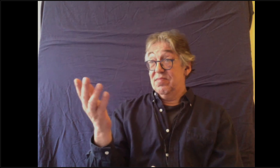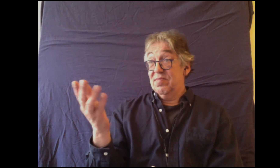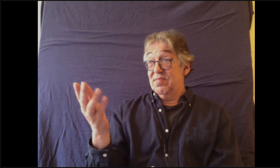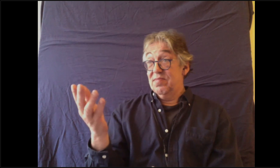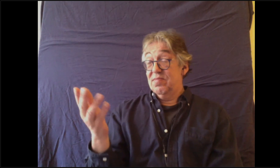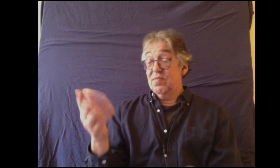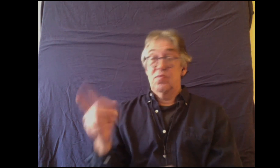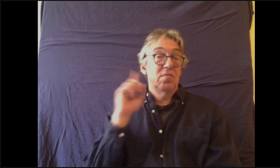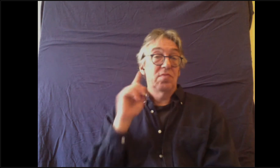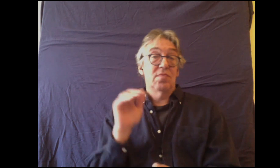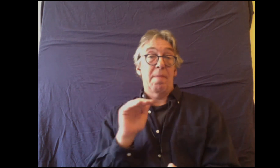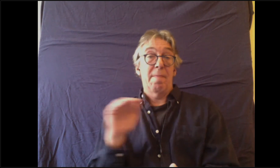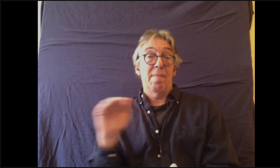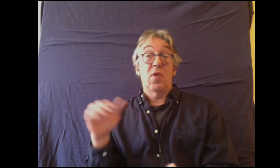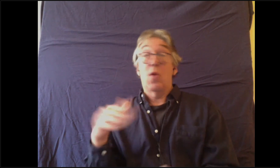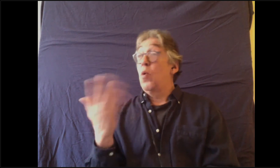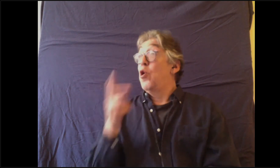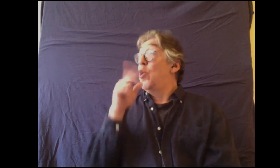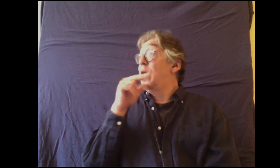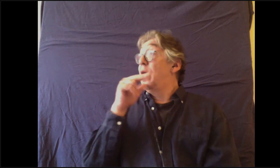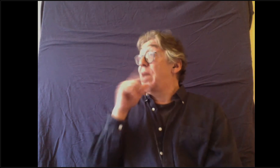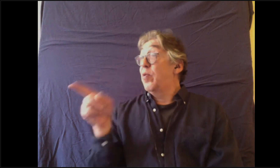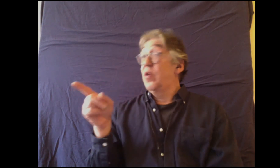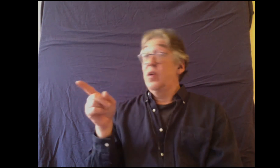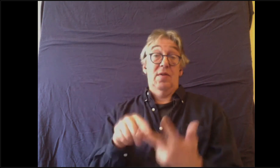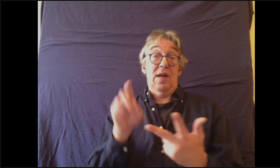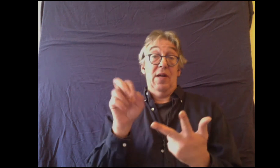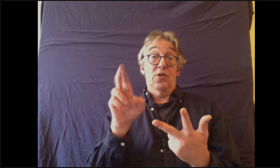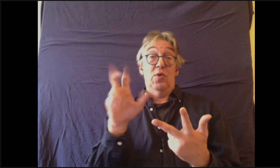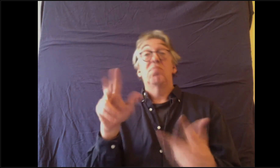or Catherine or Andrew? Yes. Sure.